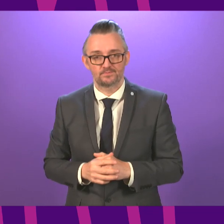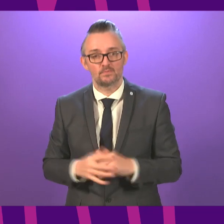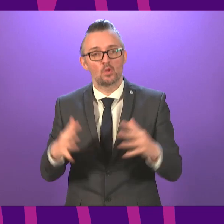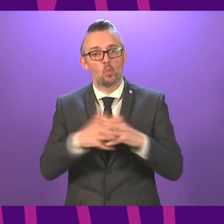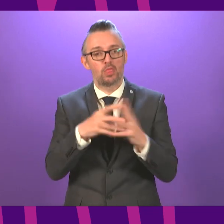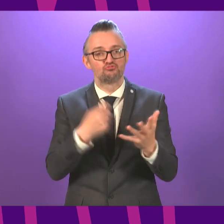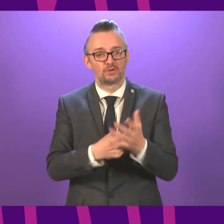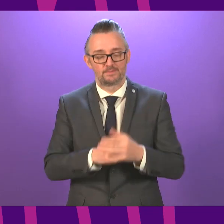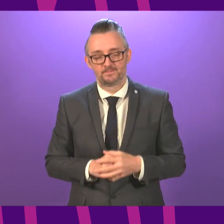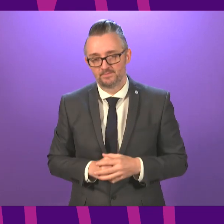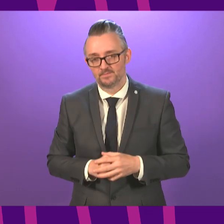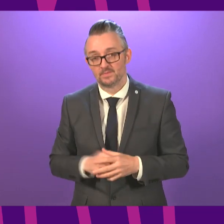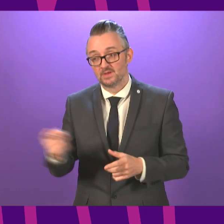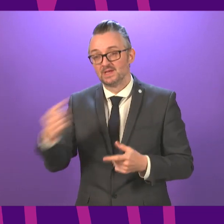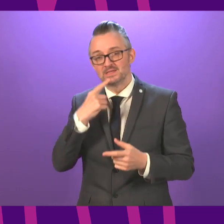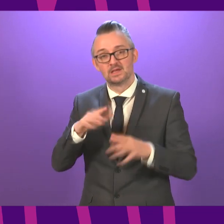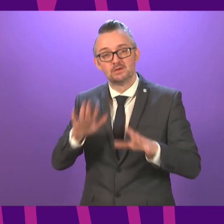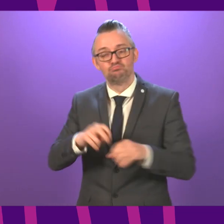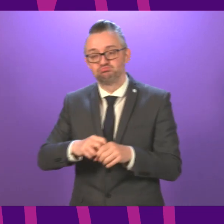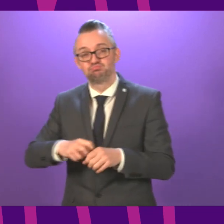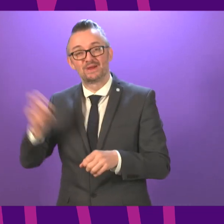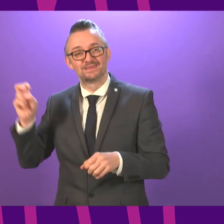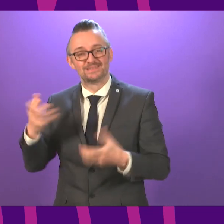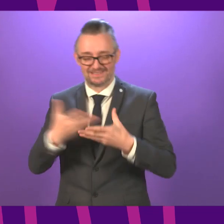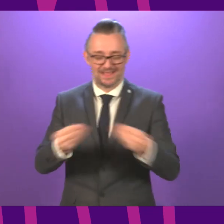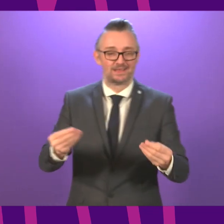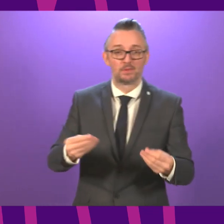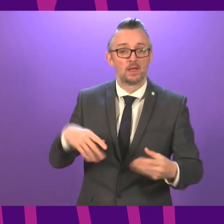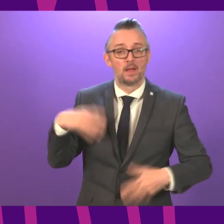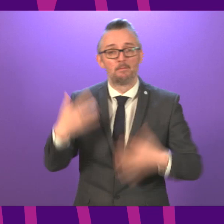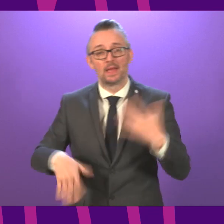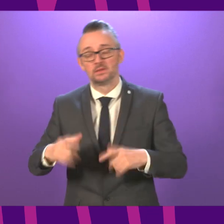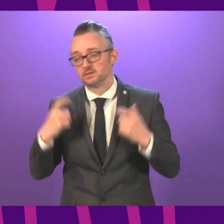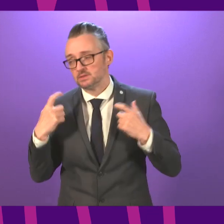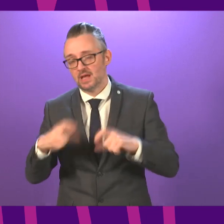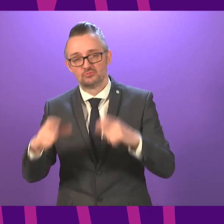but the pain just goes on and on. As the First Minister—sorry, the cabinet secretary—raised